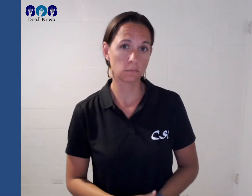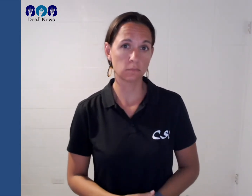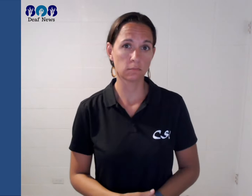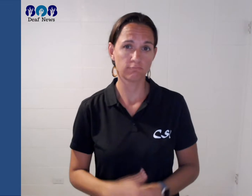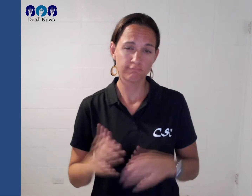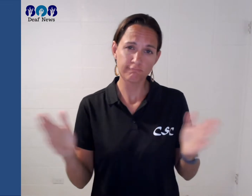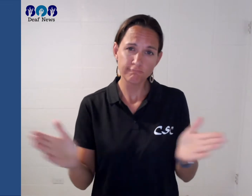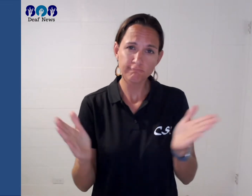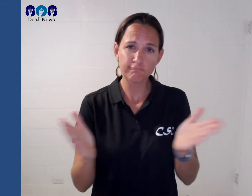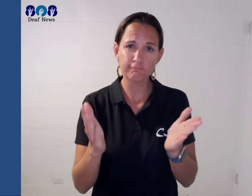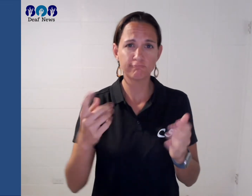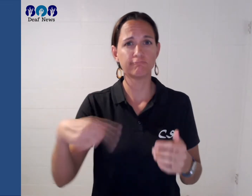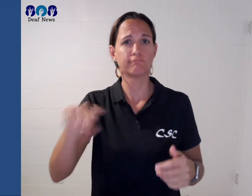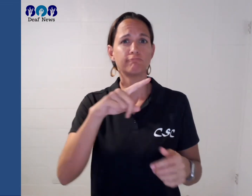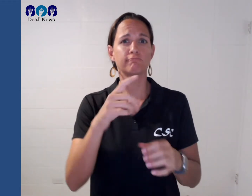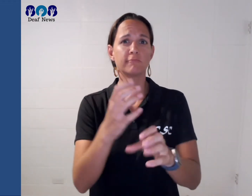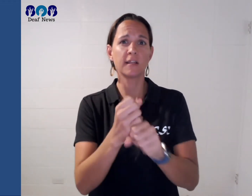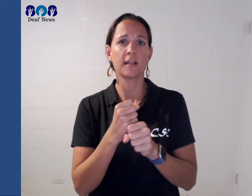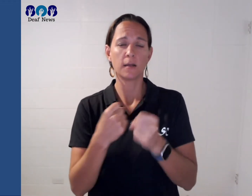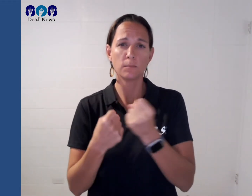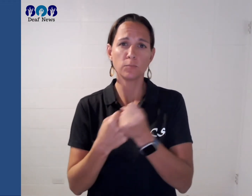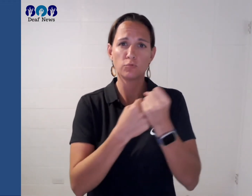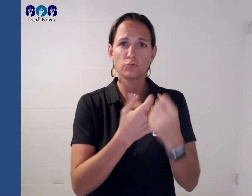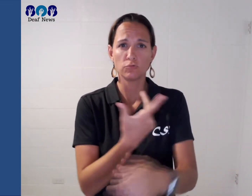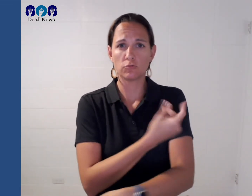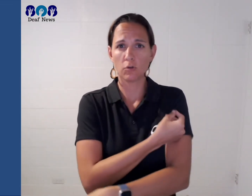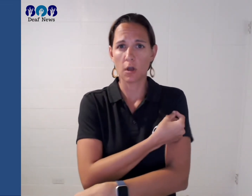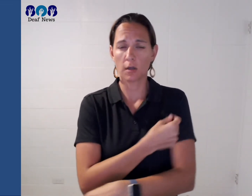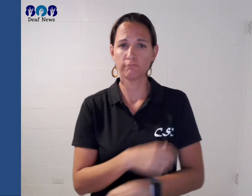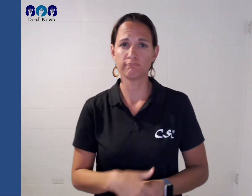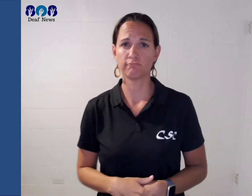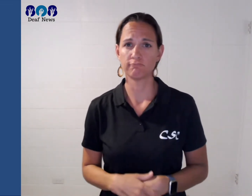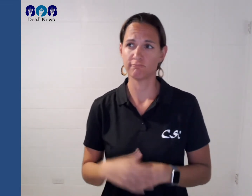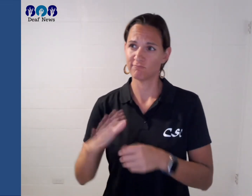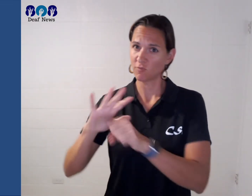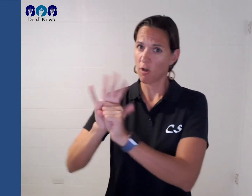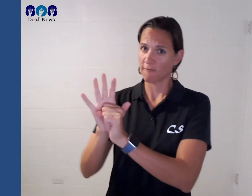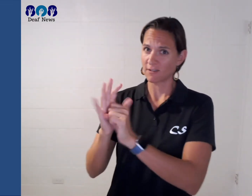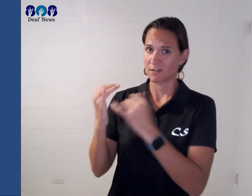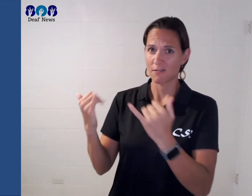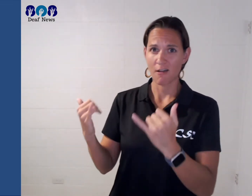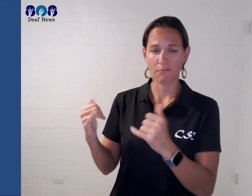So, having the booster really can help. It is highly encouraged that everyone gets the